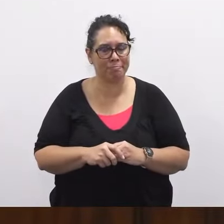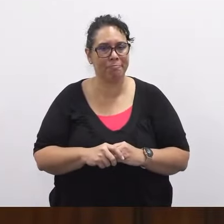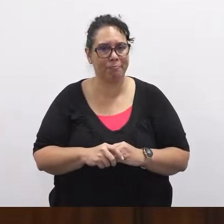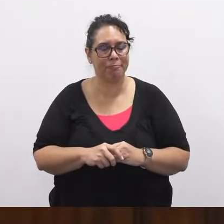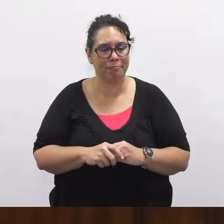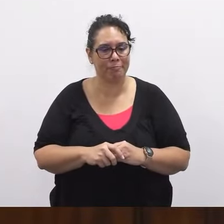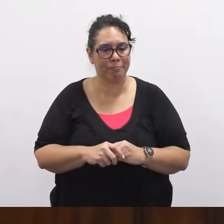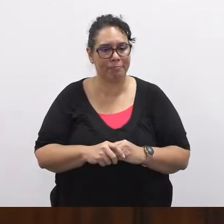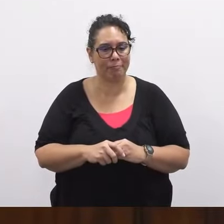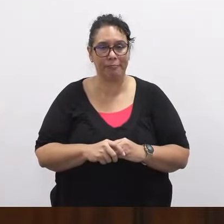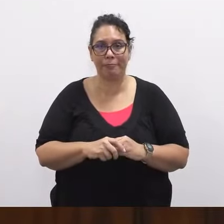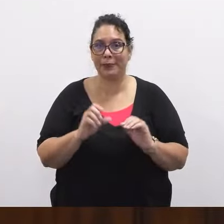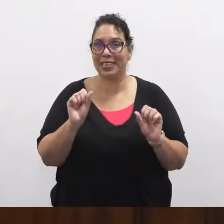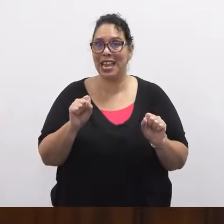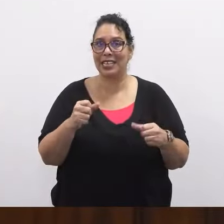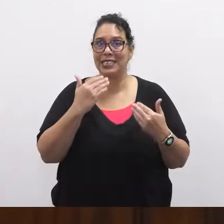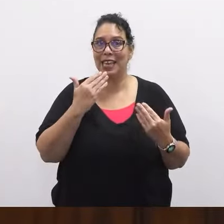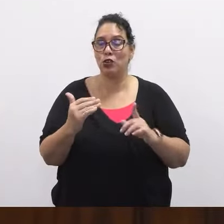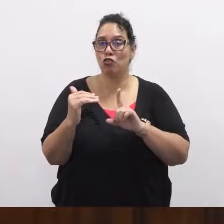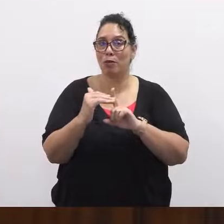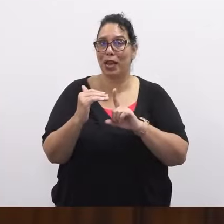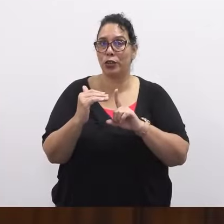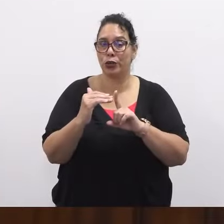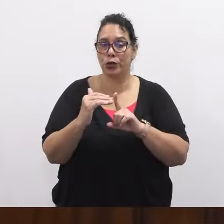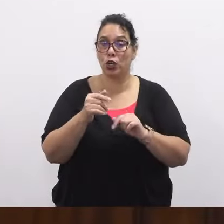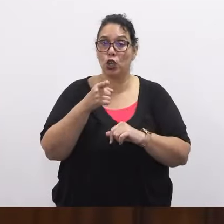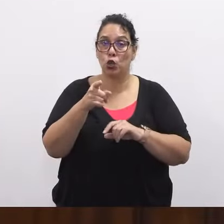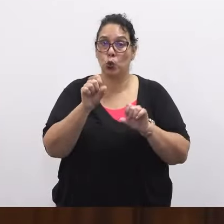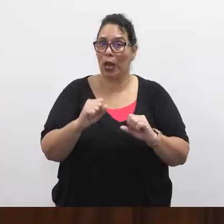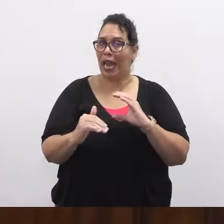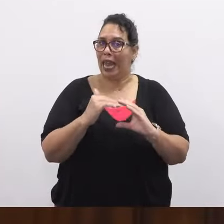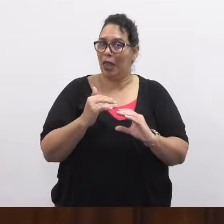Yes, thank you. And as a reminder, you can also email us